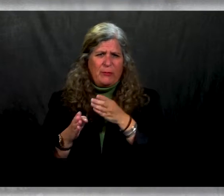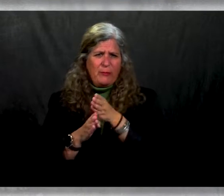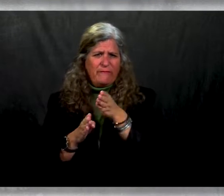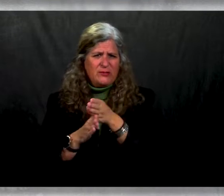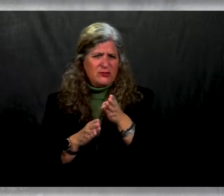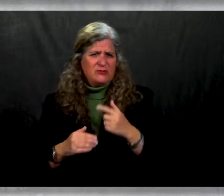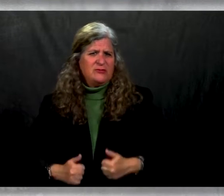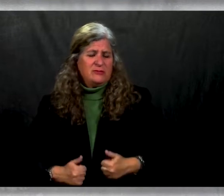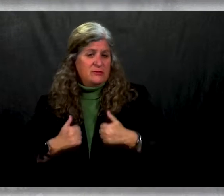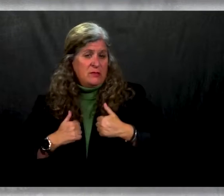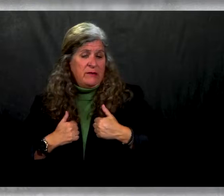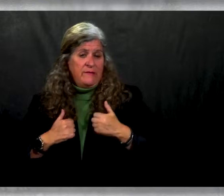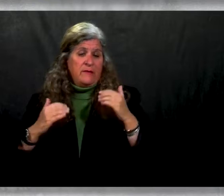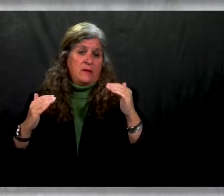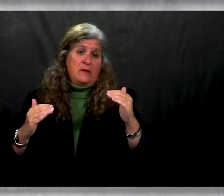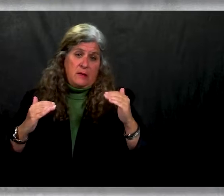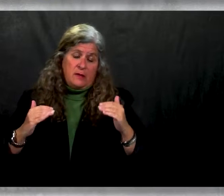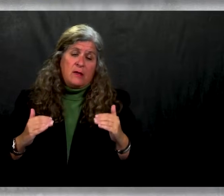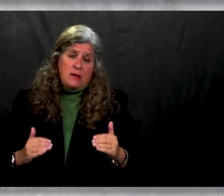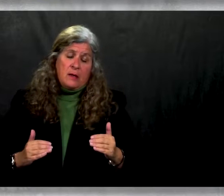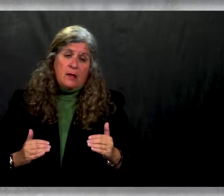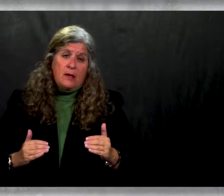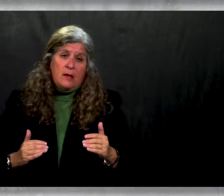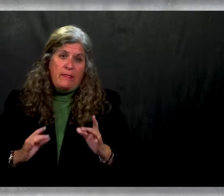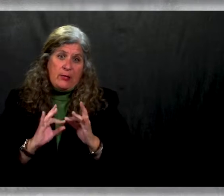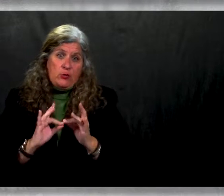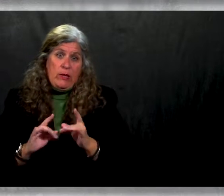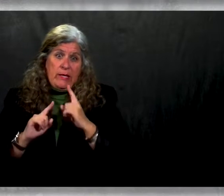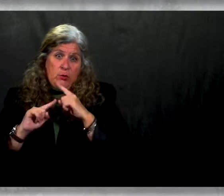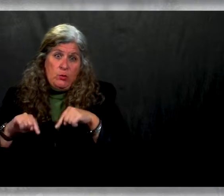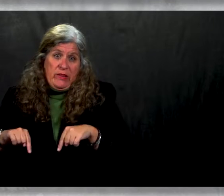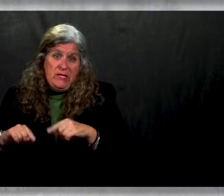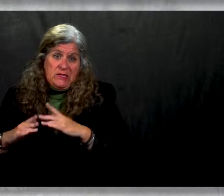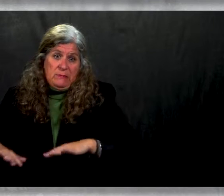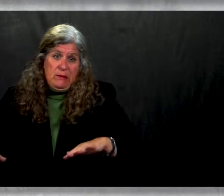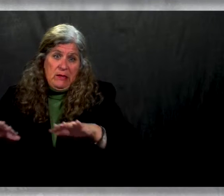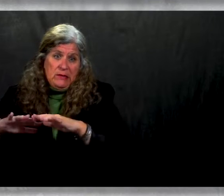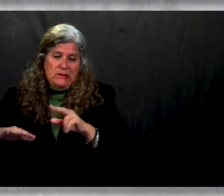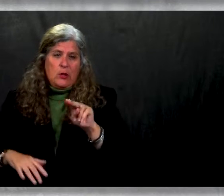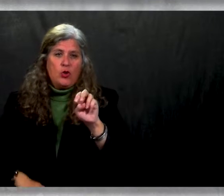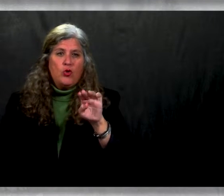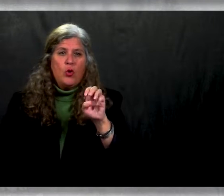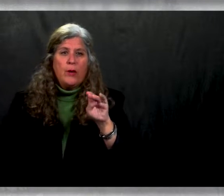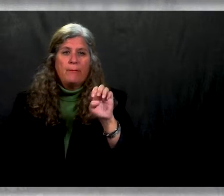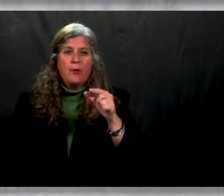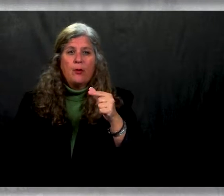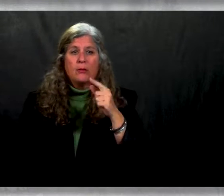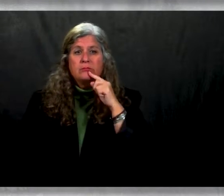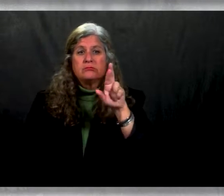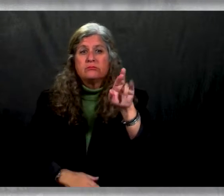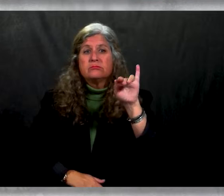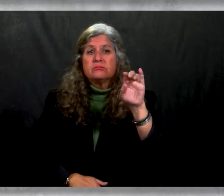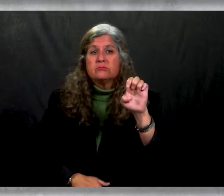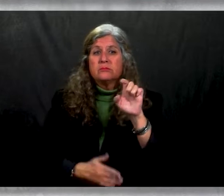And of course the next step that is related to this place is the Nuremberg Race Laws. Can you tell us a little bit more about